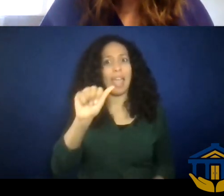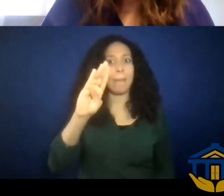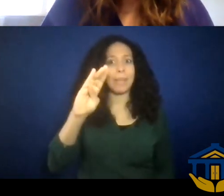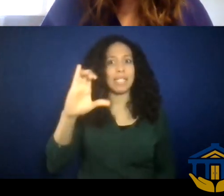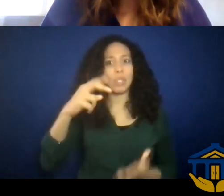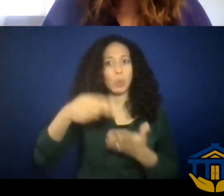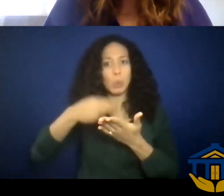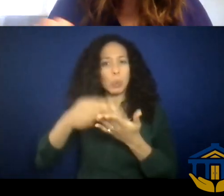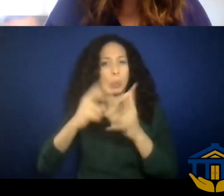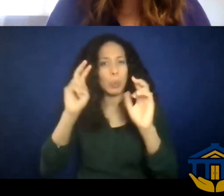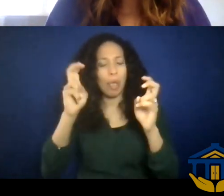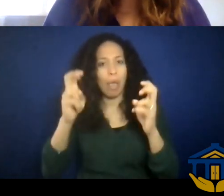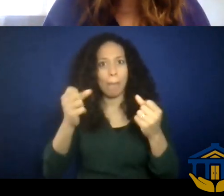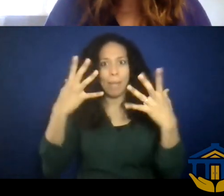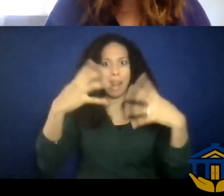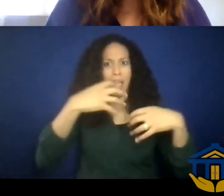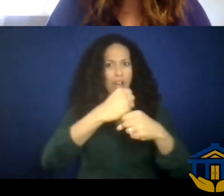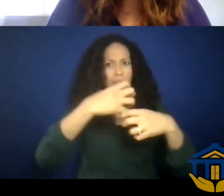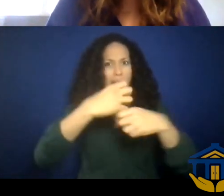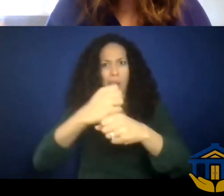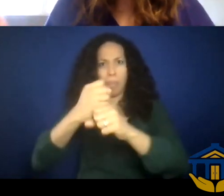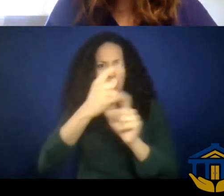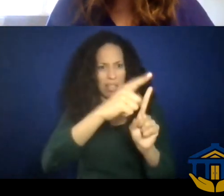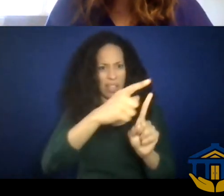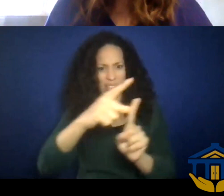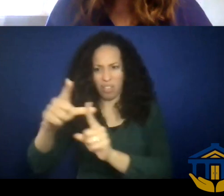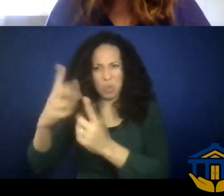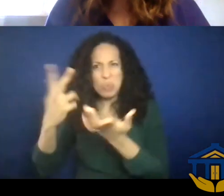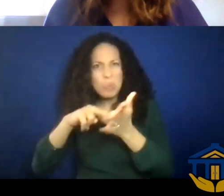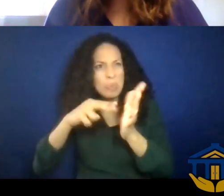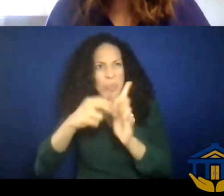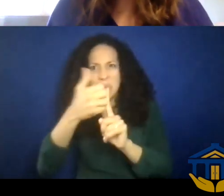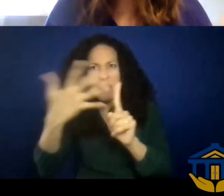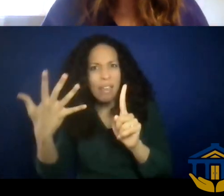and they don't always understand what are the important documents and what are not the